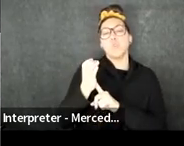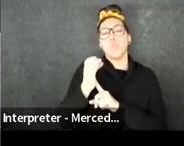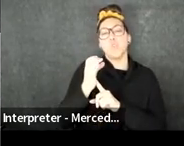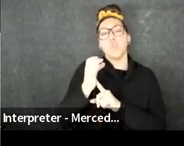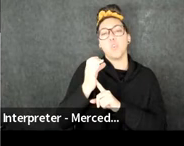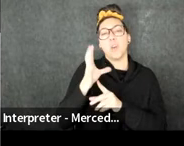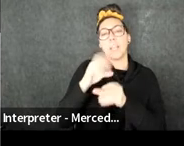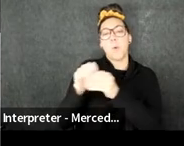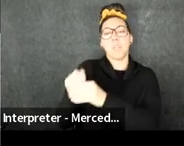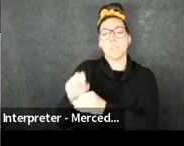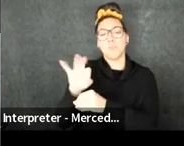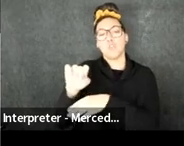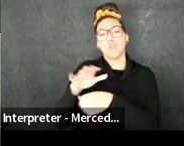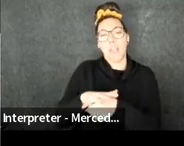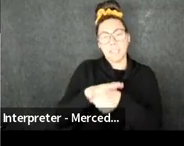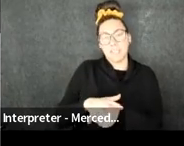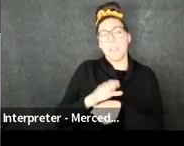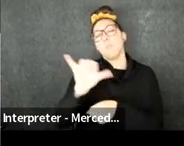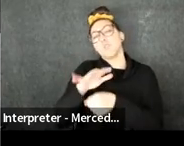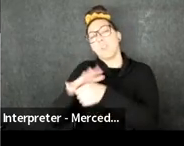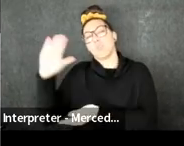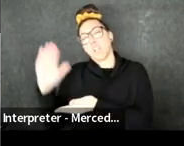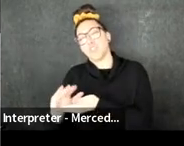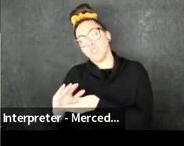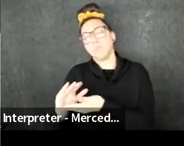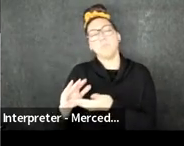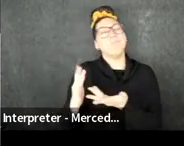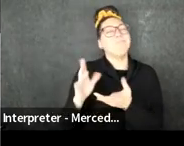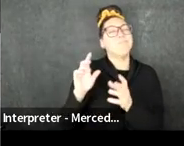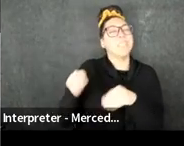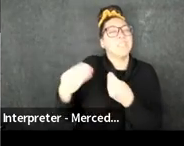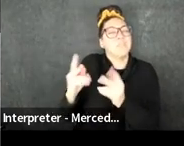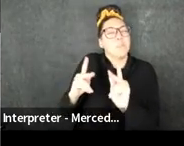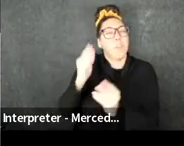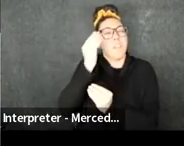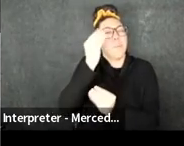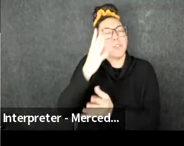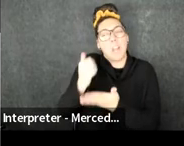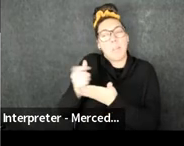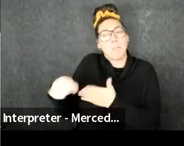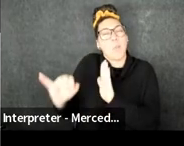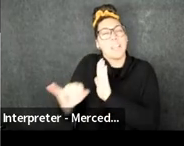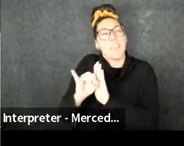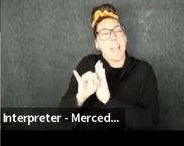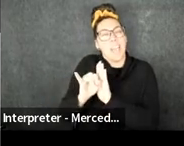So it's just providing people with information on how to identify you and your culture.